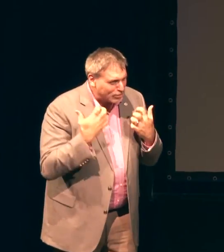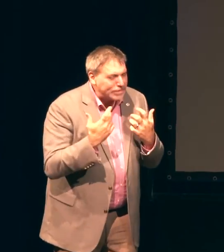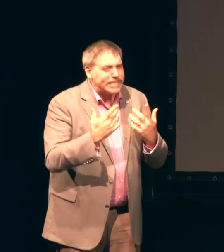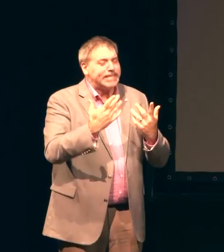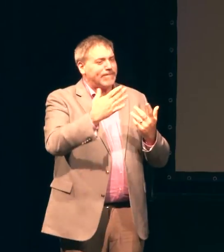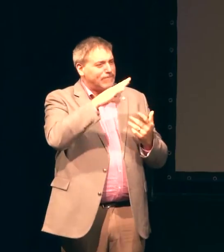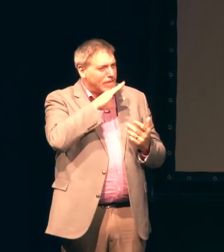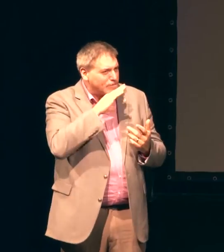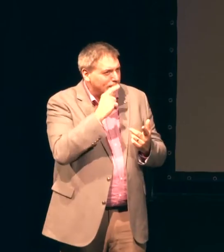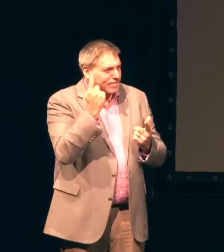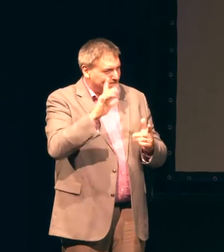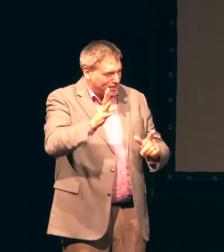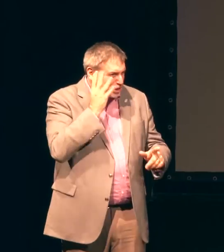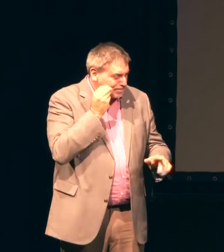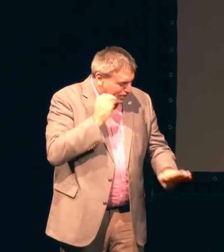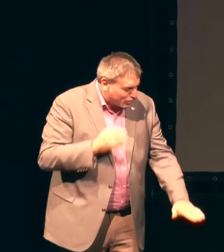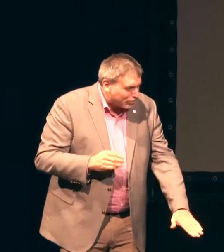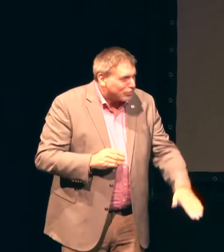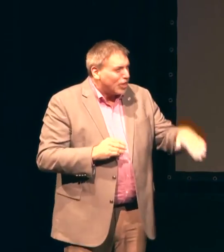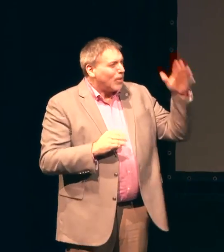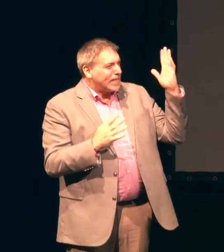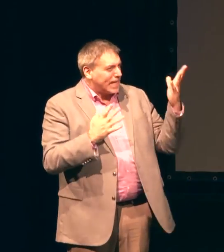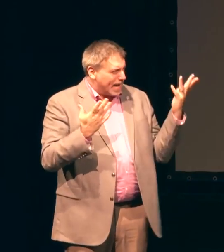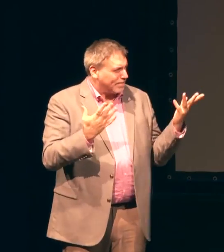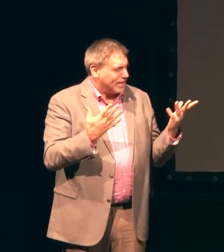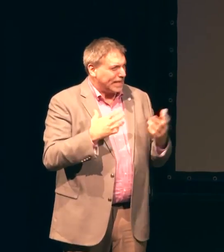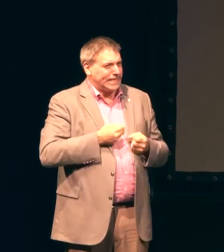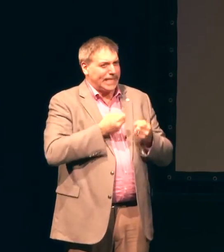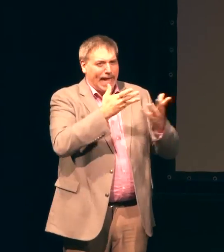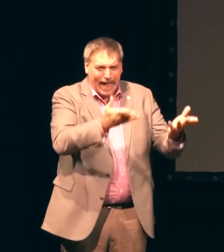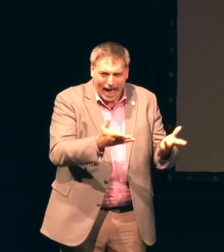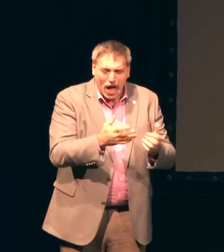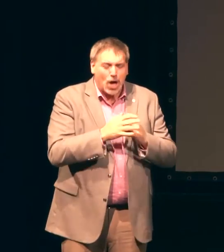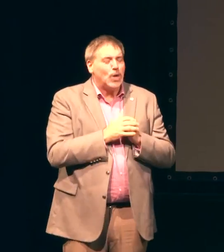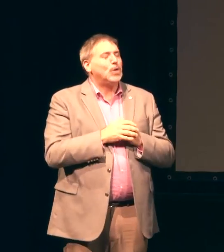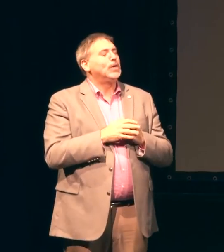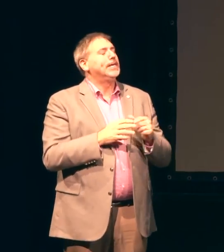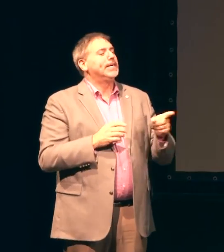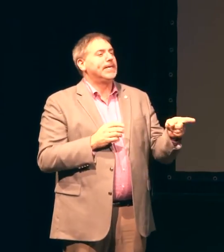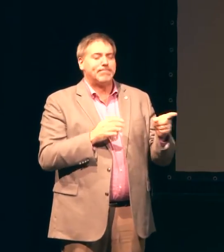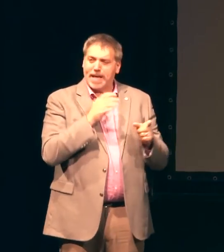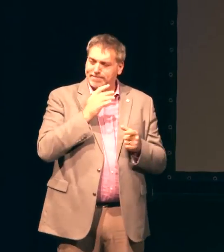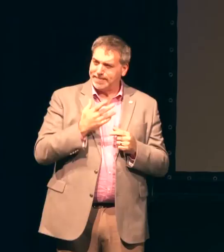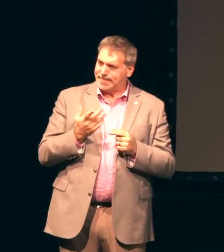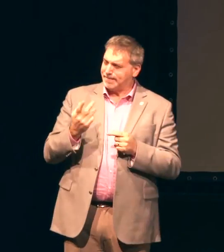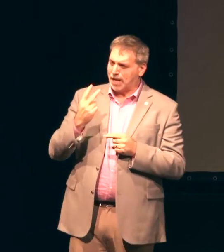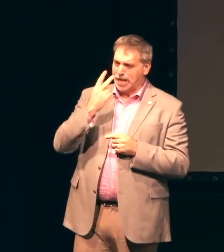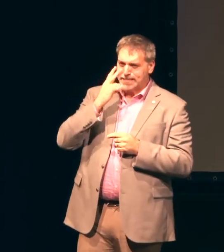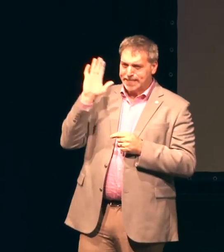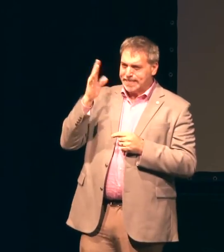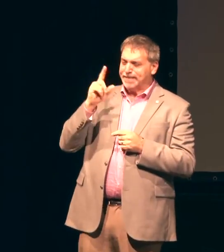I understand a lot of people are angry and frustrated, they have had struggles in their childhood and they are trying to vent about